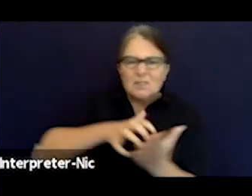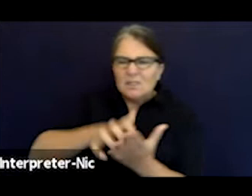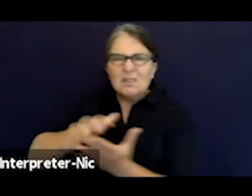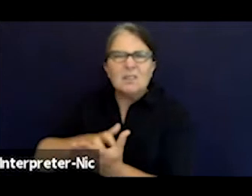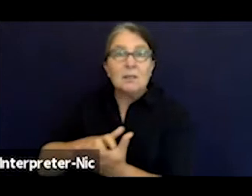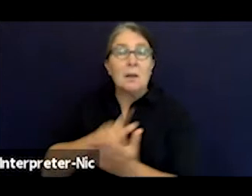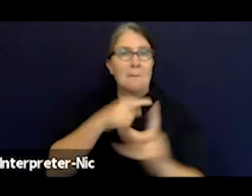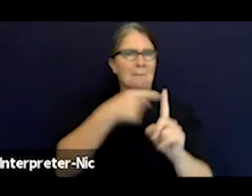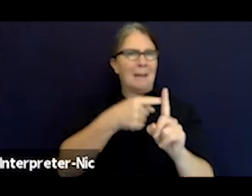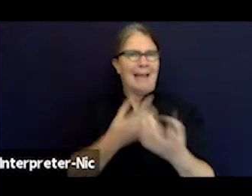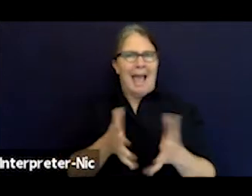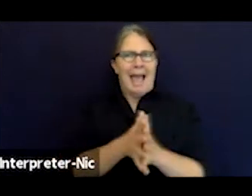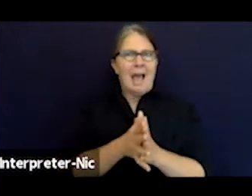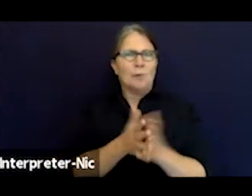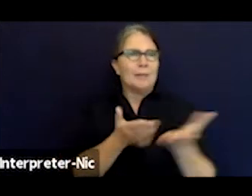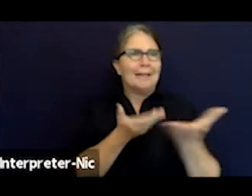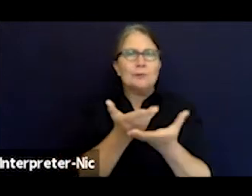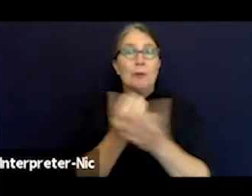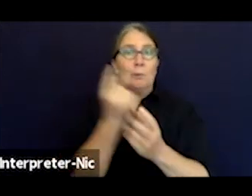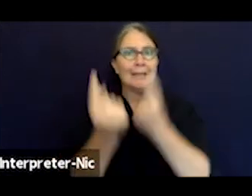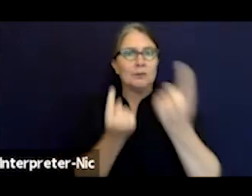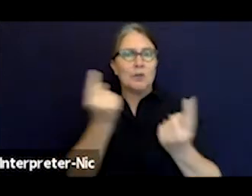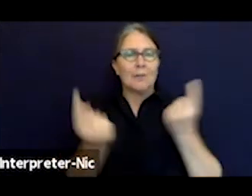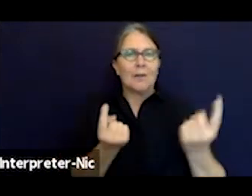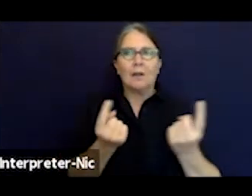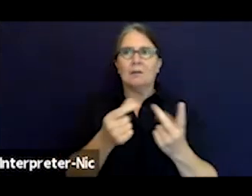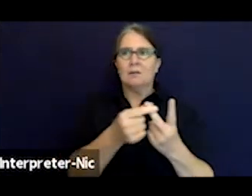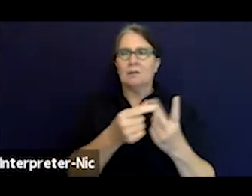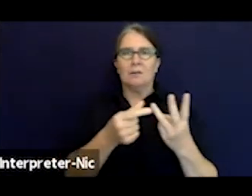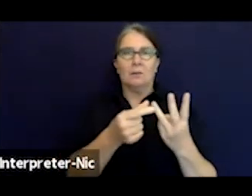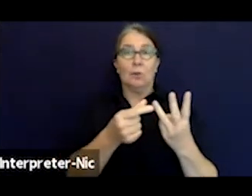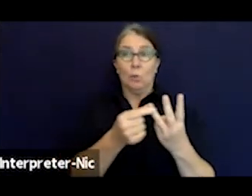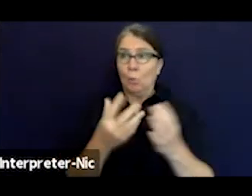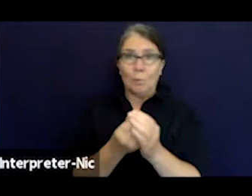How do they interact with instructors, with support staffers like tutors or librarians